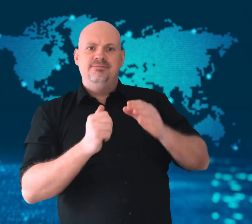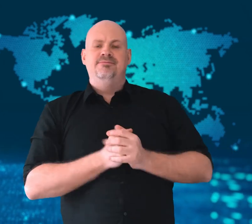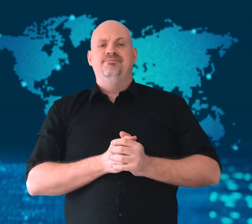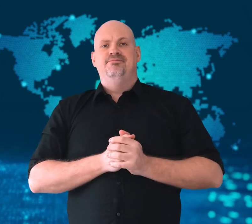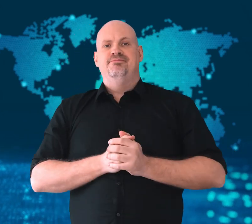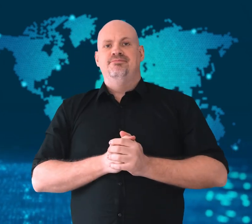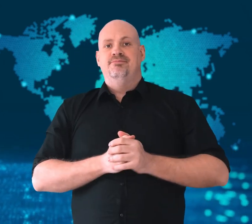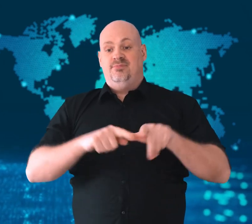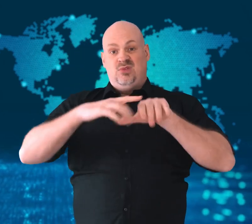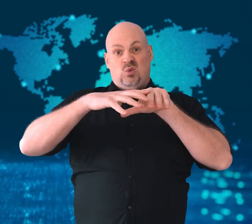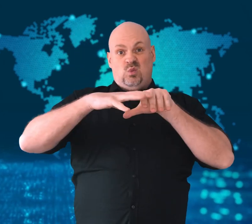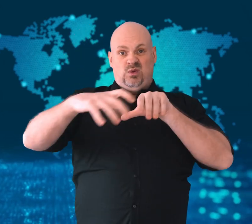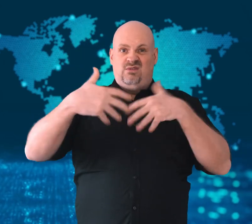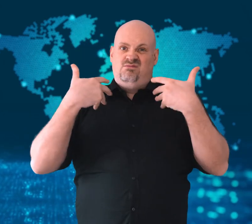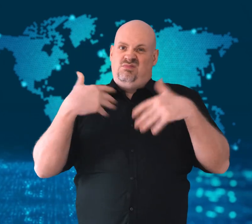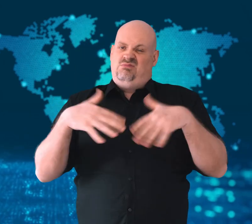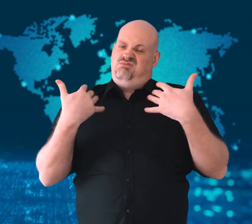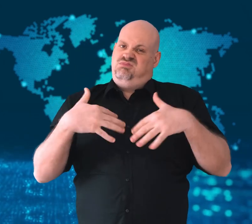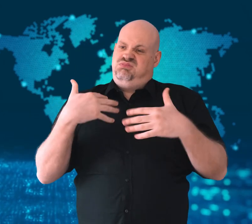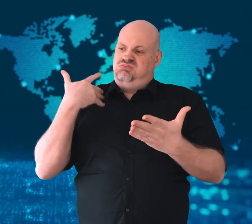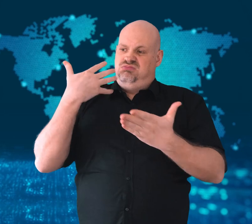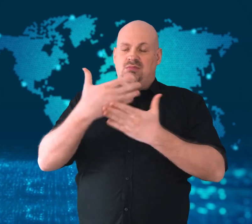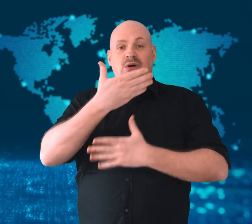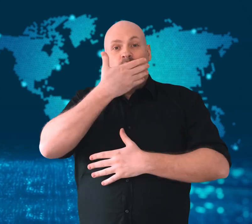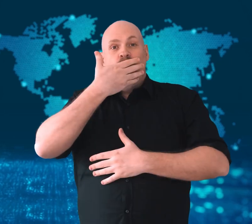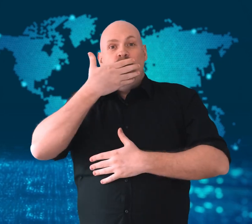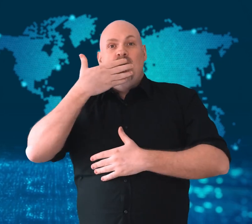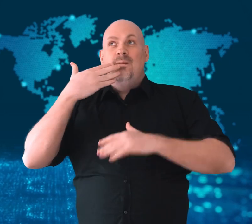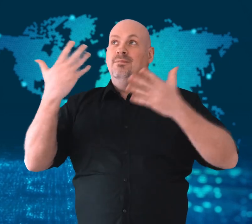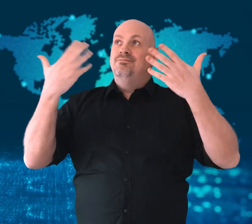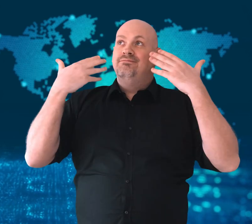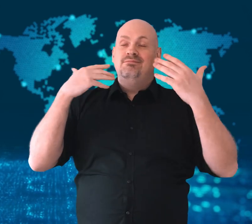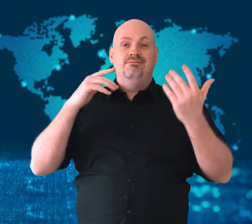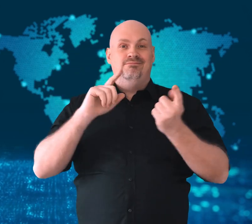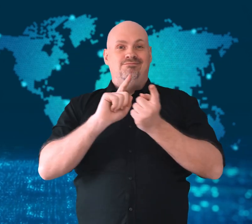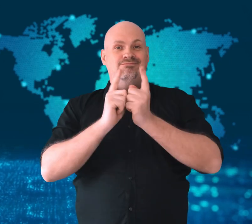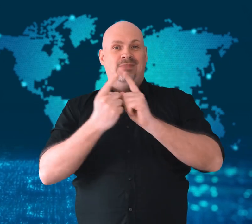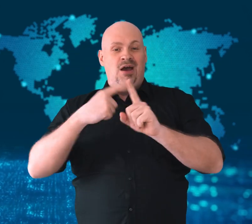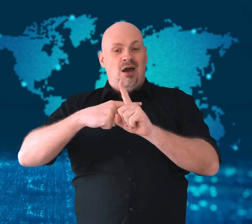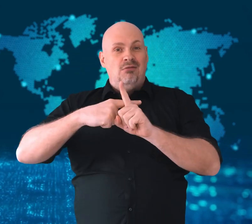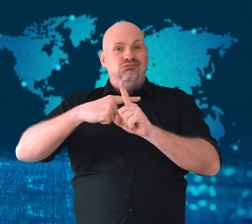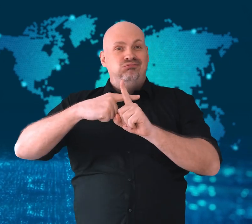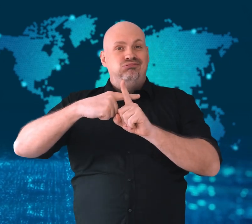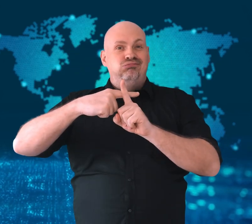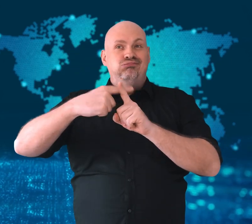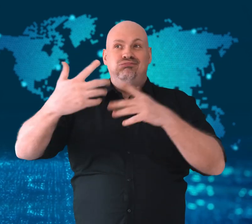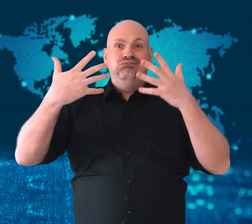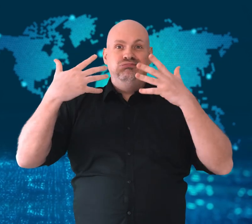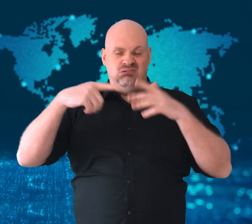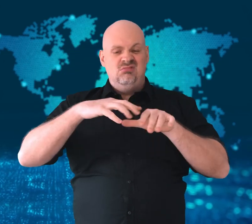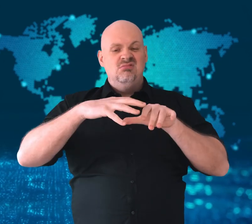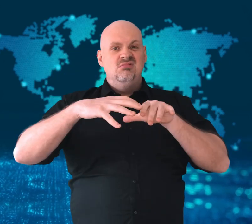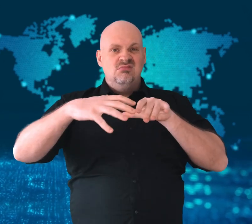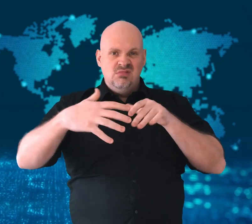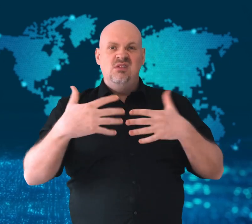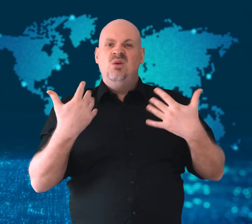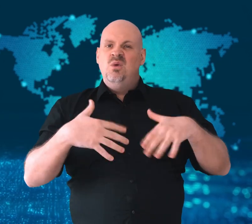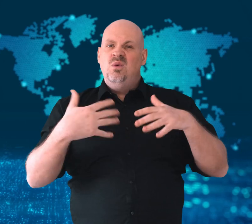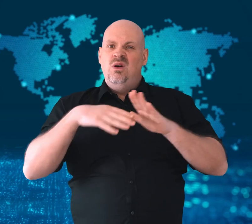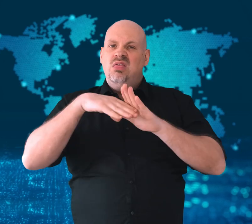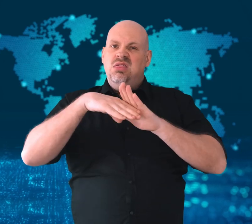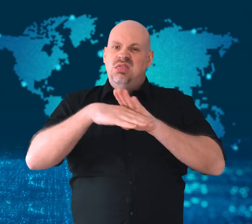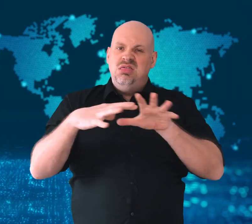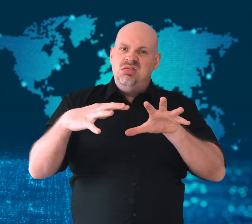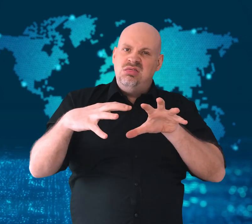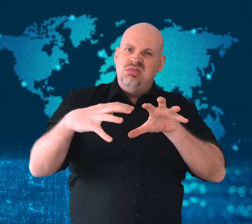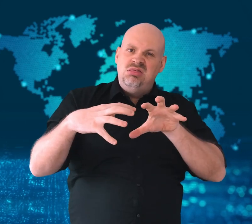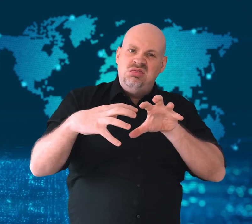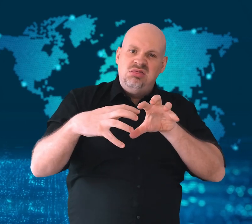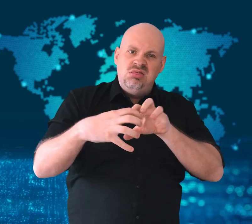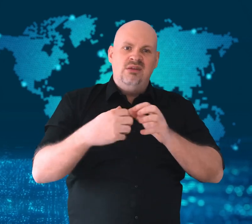One evidence of this is the coral bleaching that has been caused by